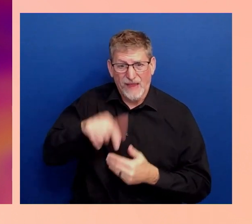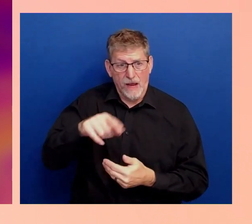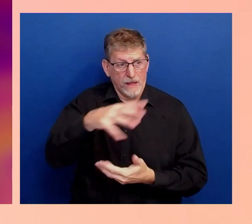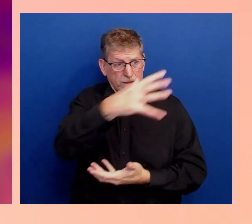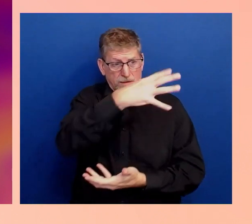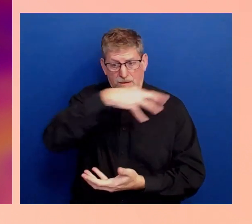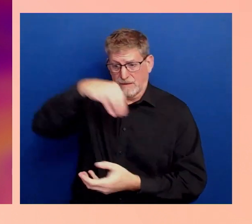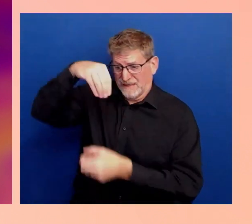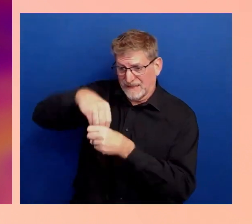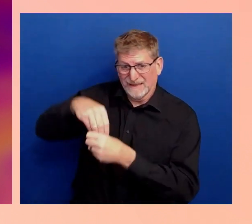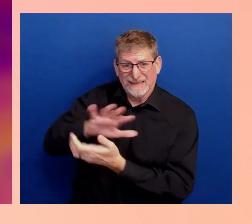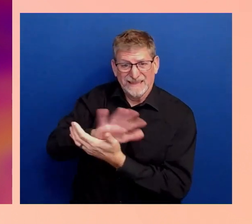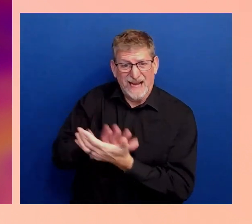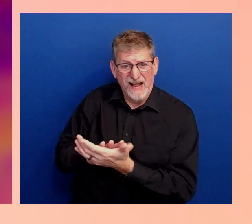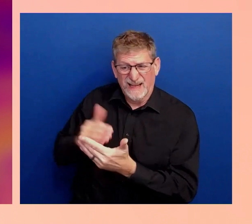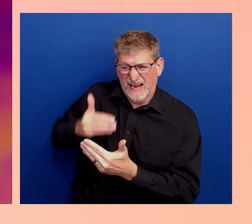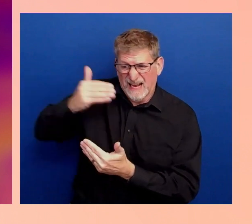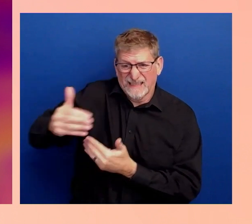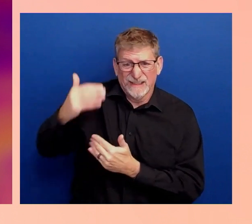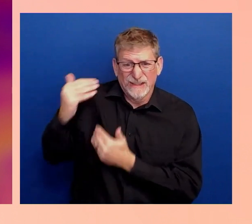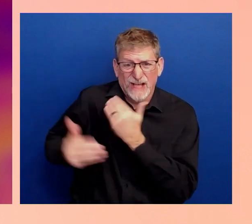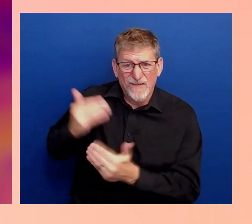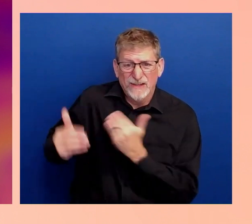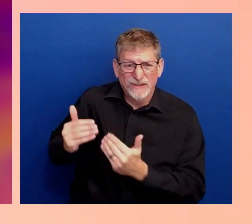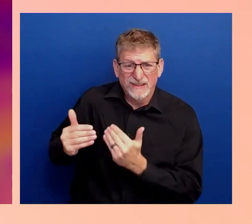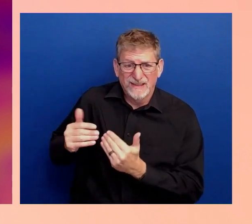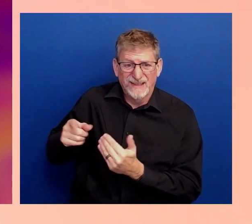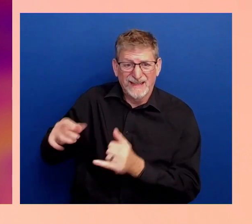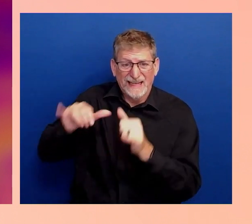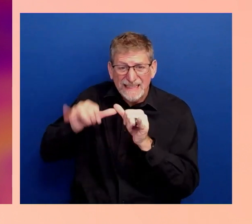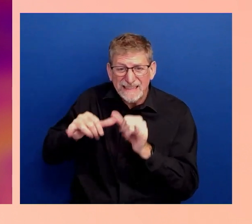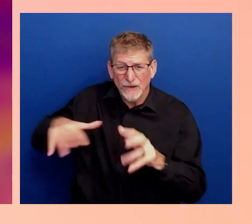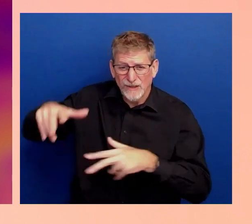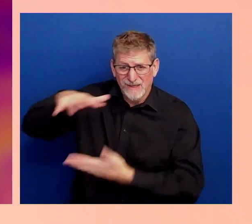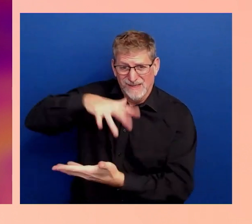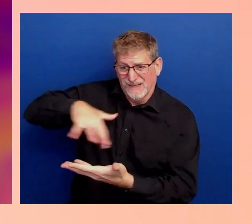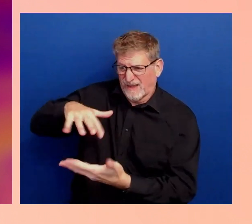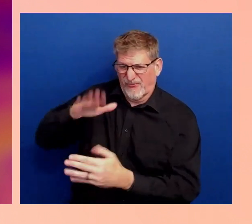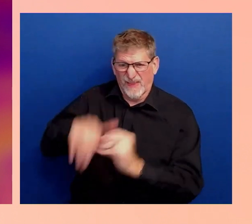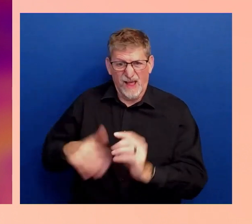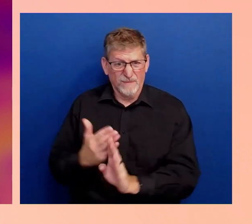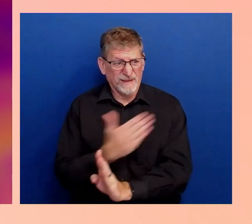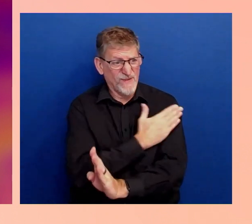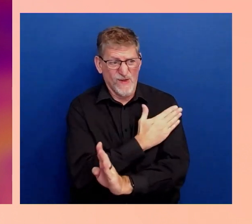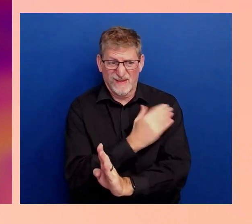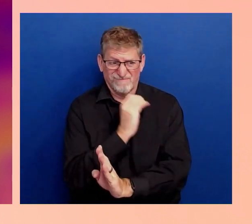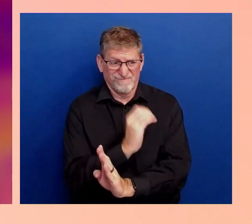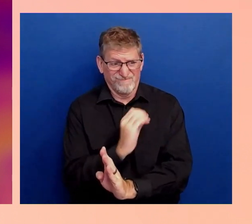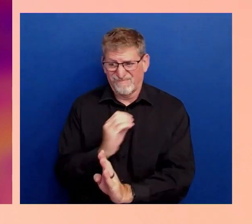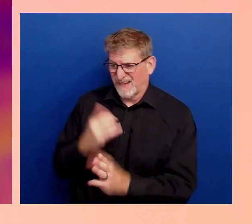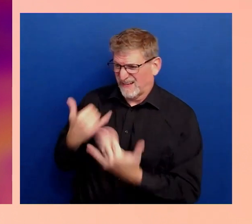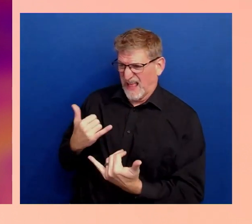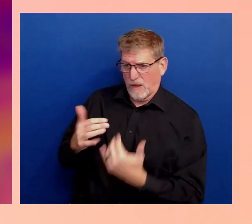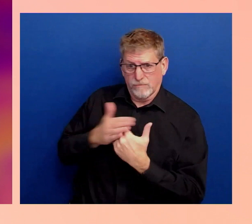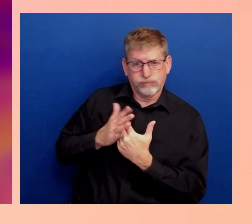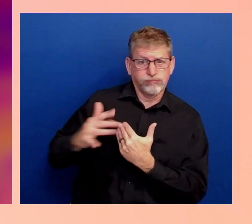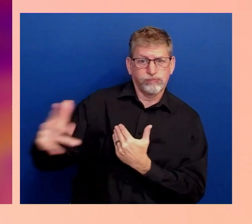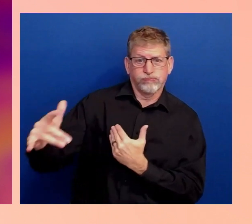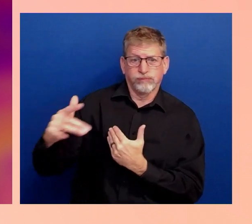than perhaps the last generation of engineers thought about. If we're going to be successful in our design,